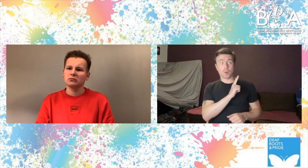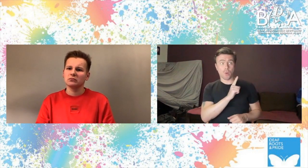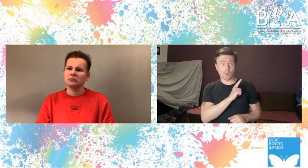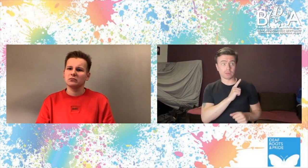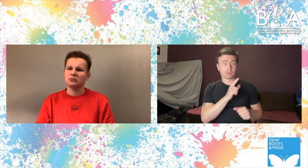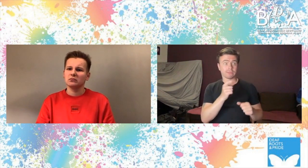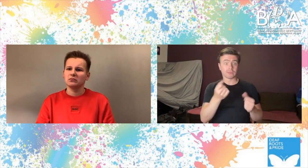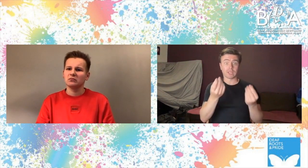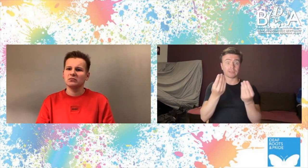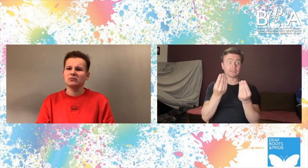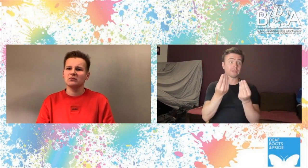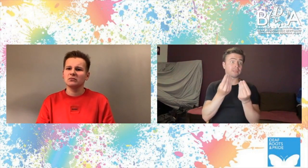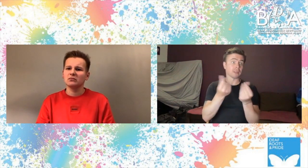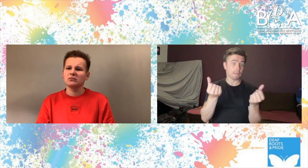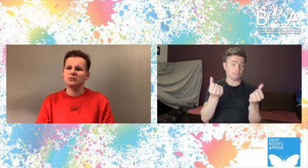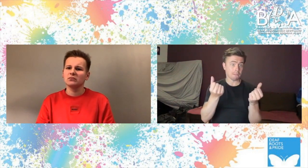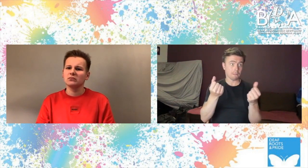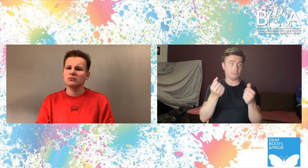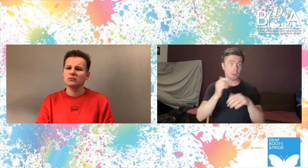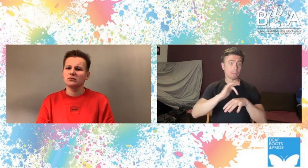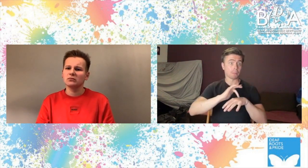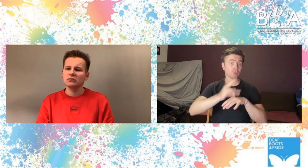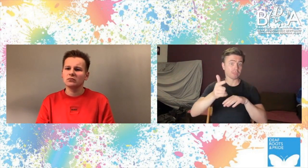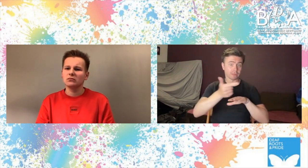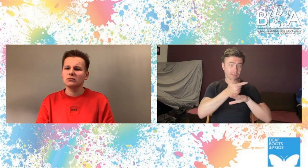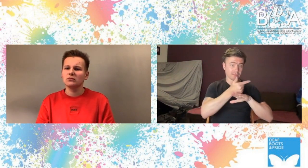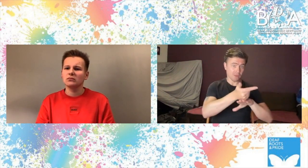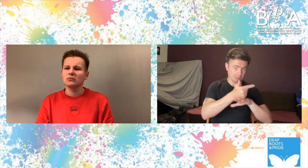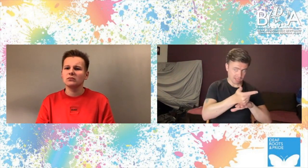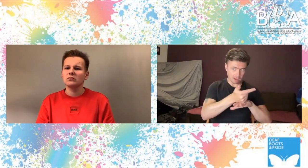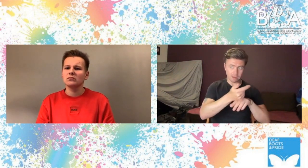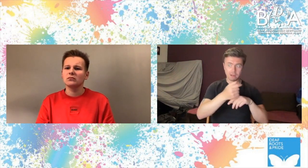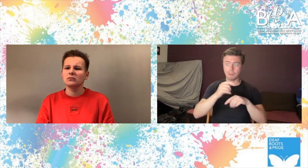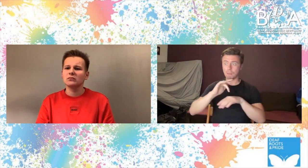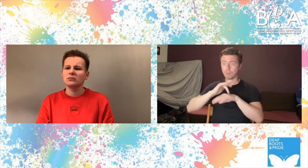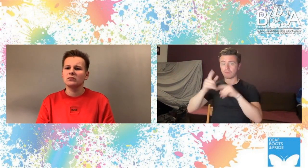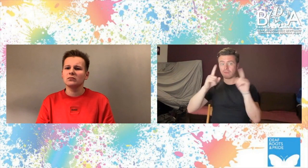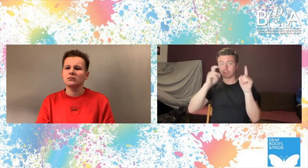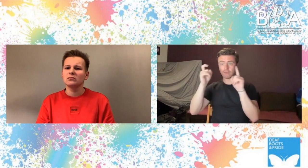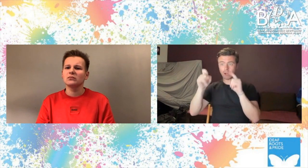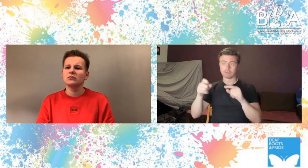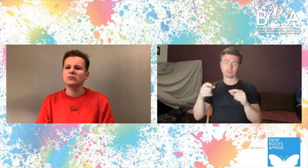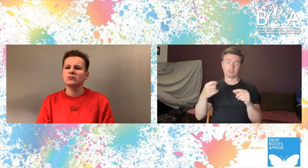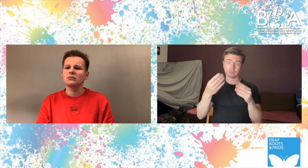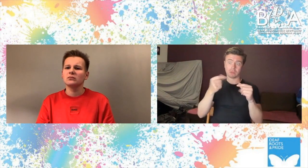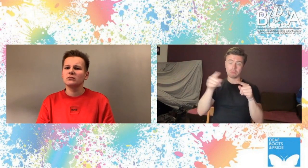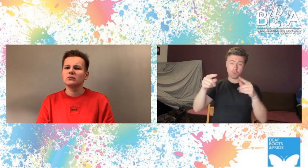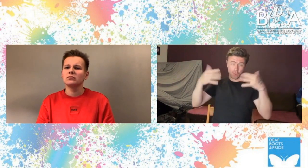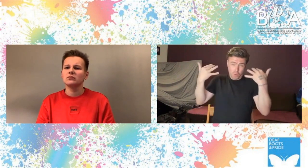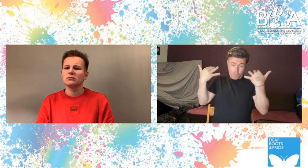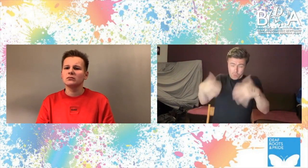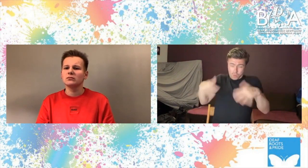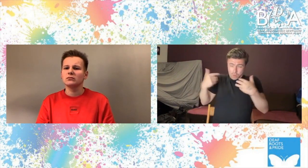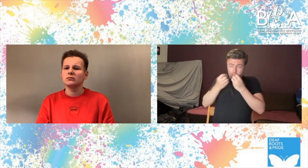Some professional filmmakers and photographers who are incredibly